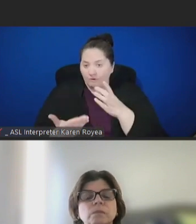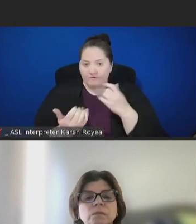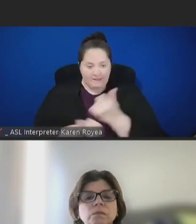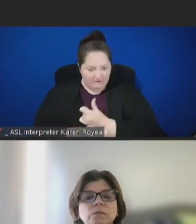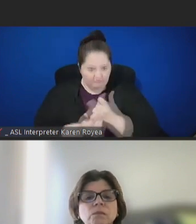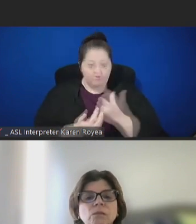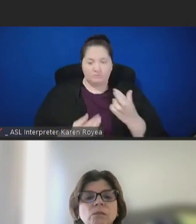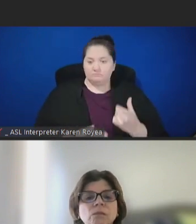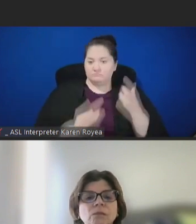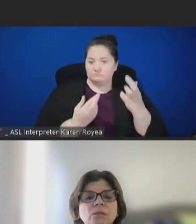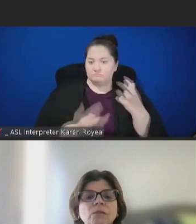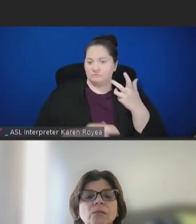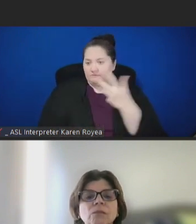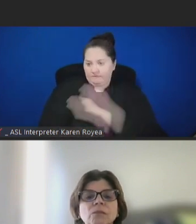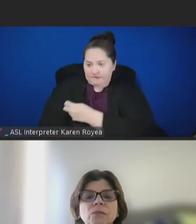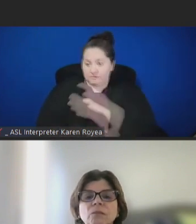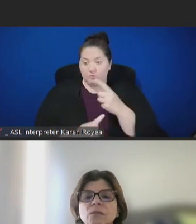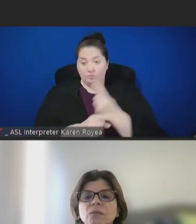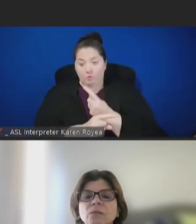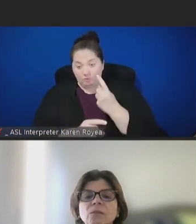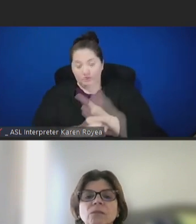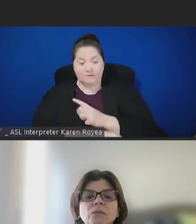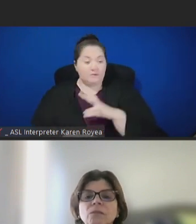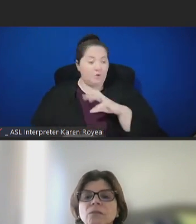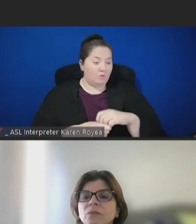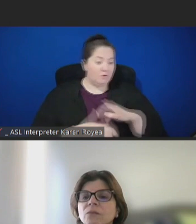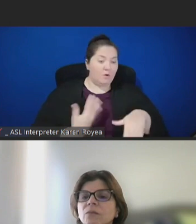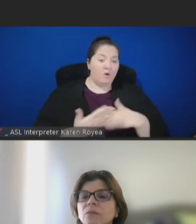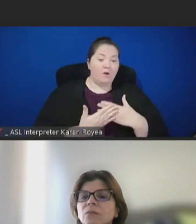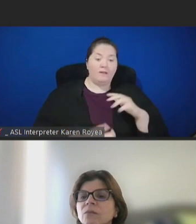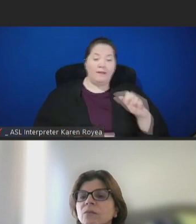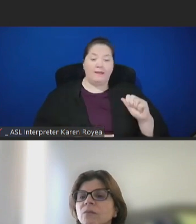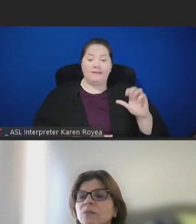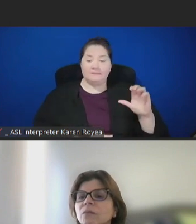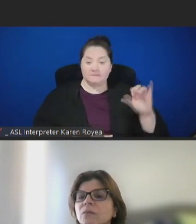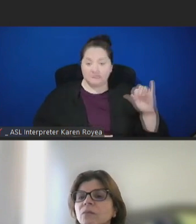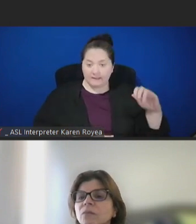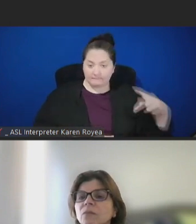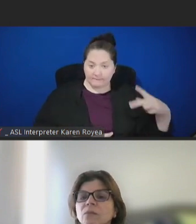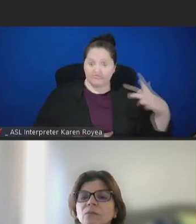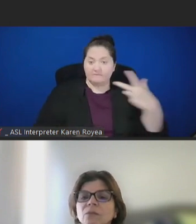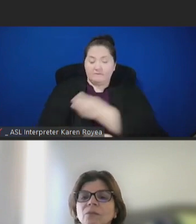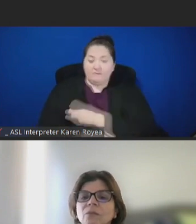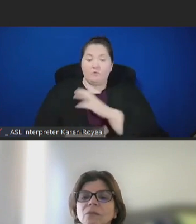vaccine when appropriate, including all ACIP recommended vaccines in all age groups. In